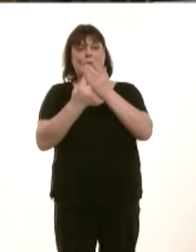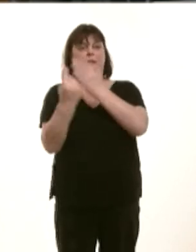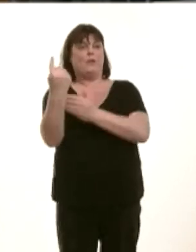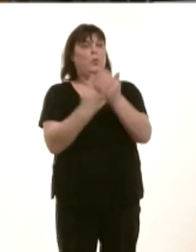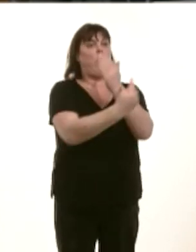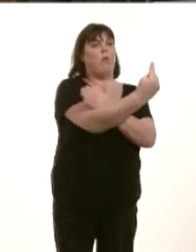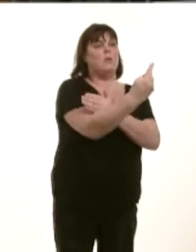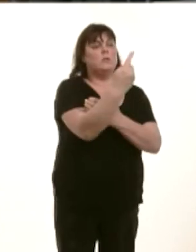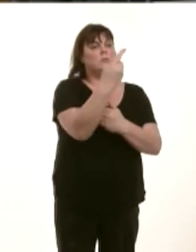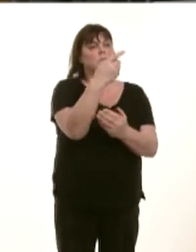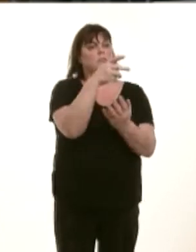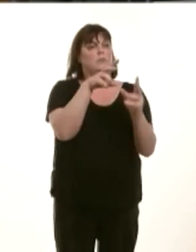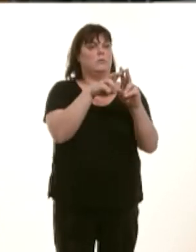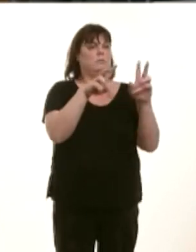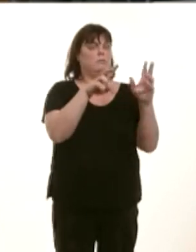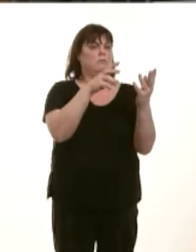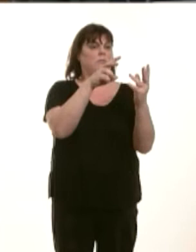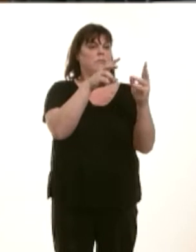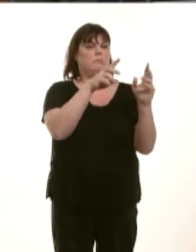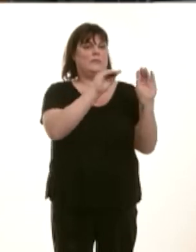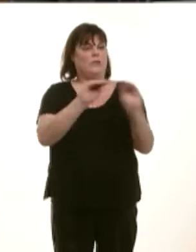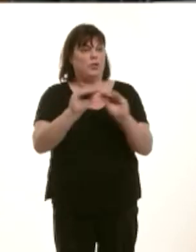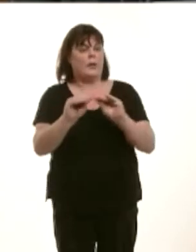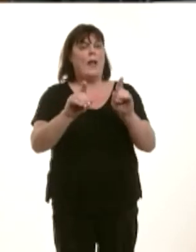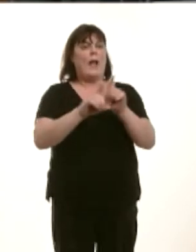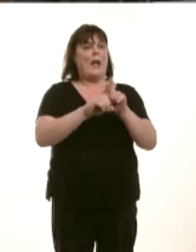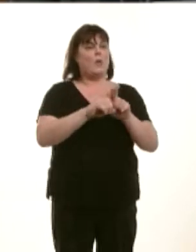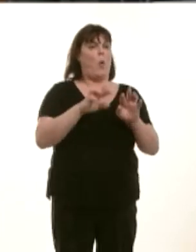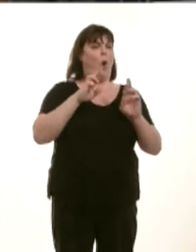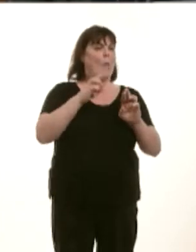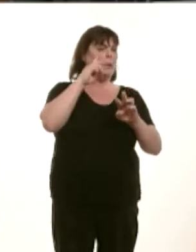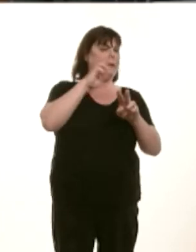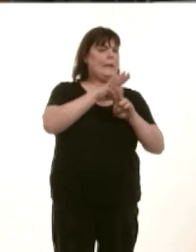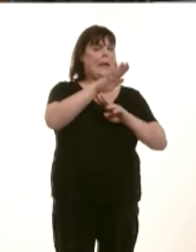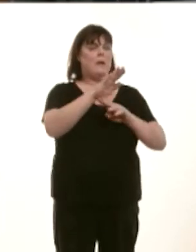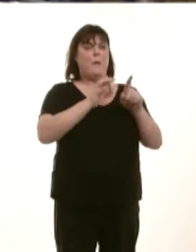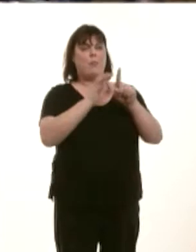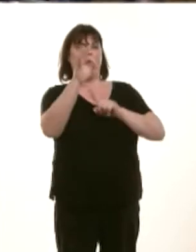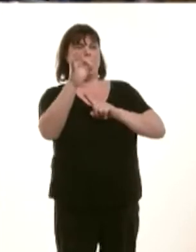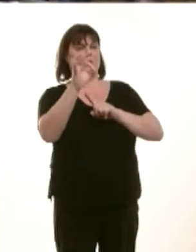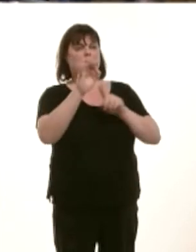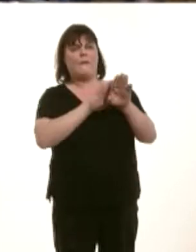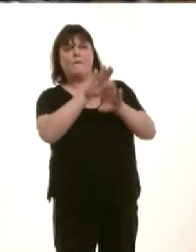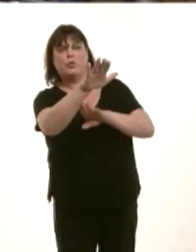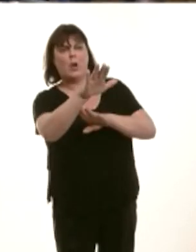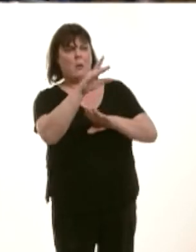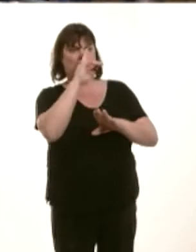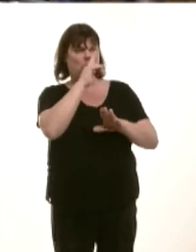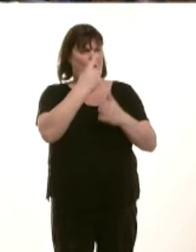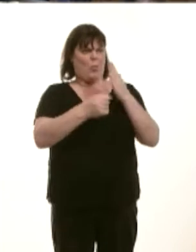in literacy and numeracy as a result of the changes that, in fairness, have only been in place for the last five months. Kirsty Williams: First Minister, your then